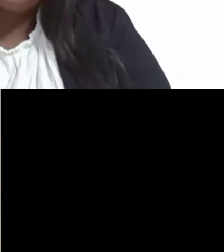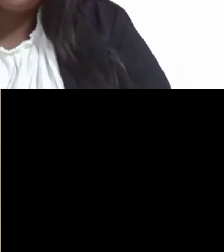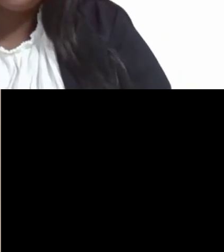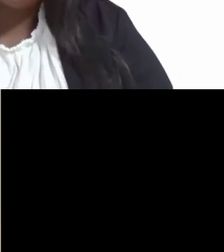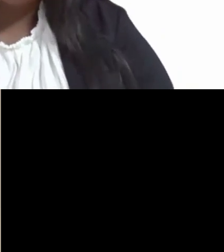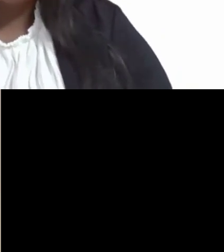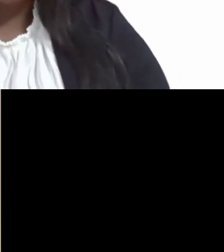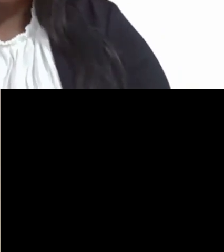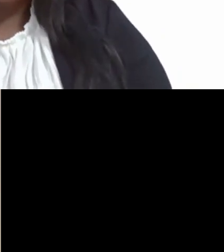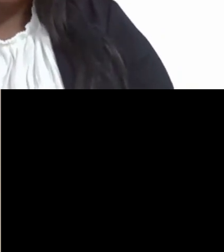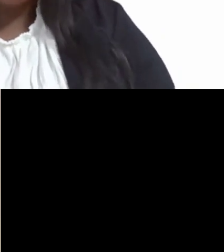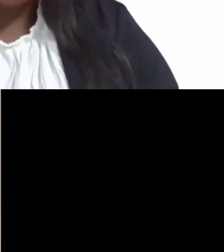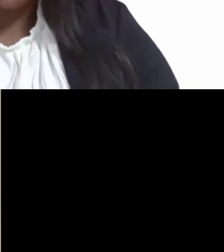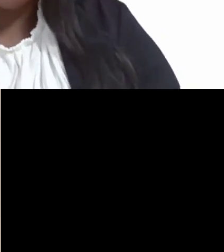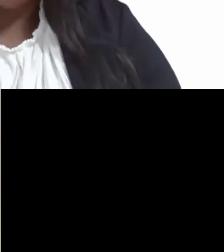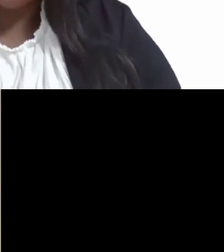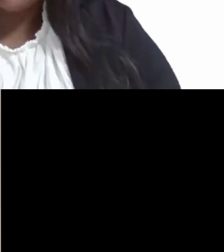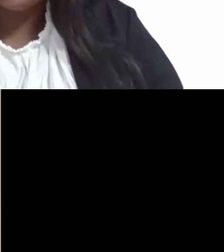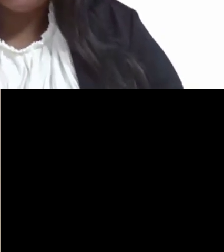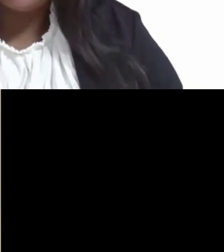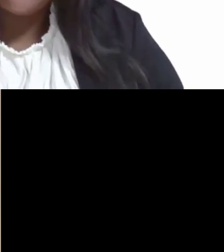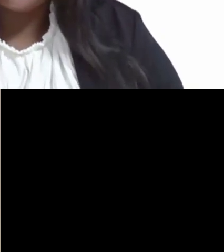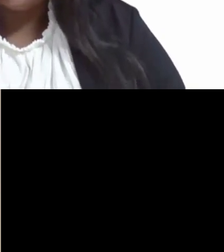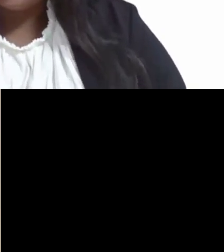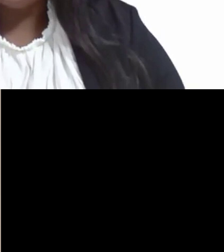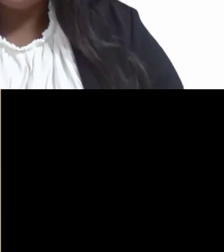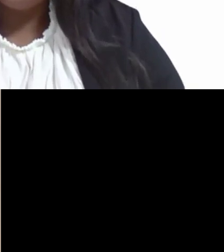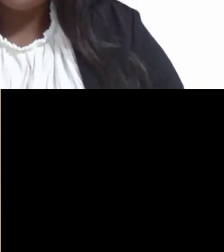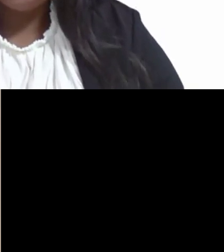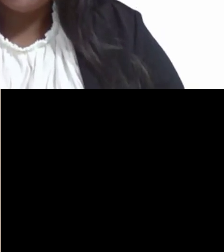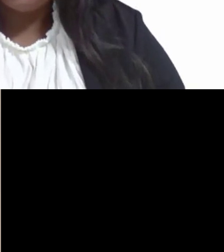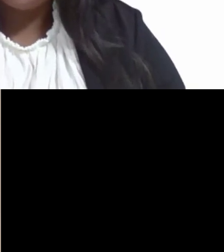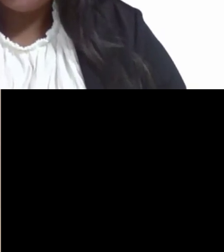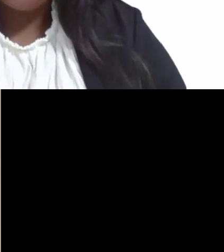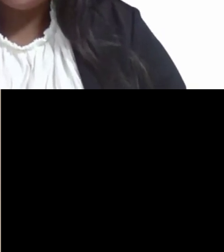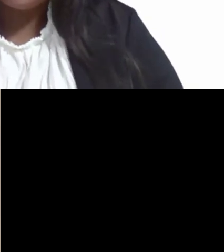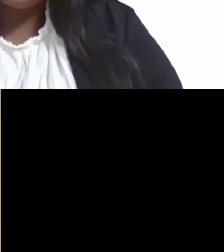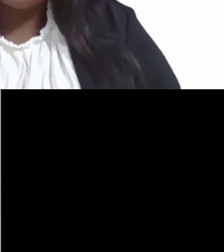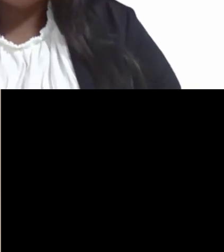Division, please visit the Michigan Department of Civil Rights website at www.michigan.gov/mdcr. Also, we